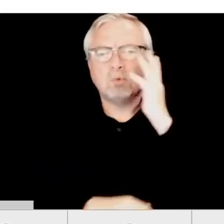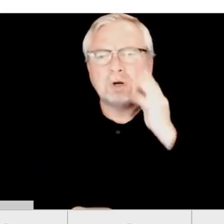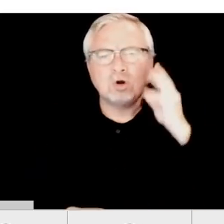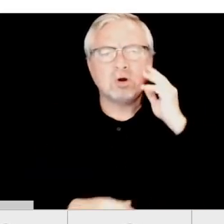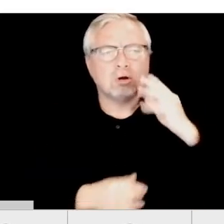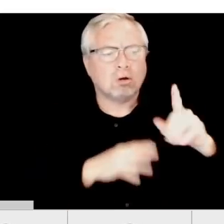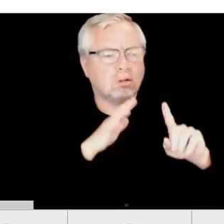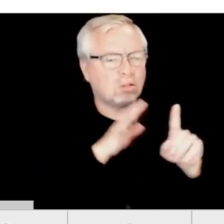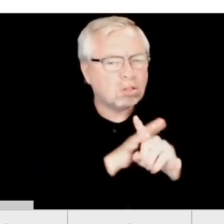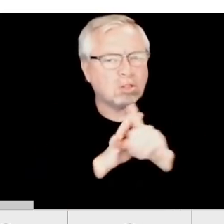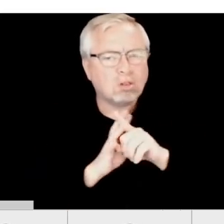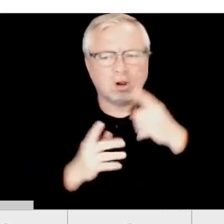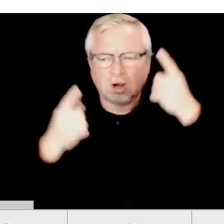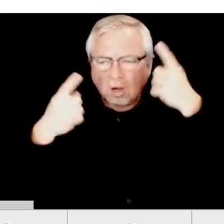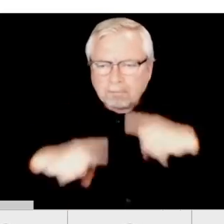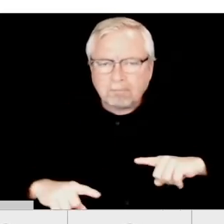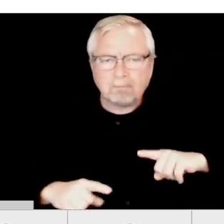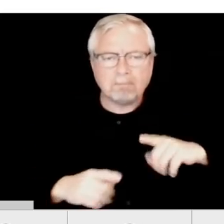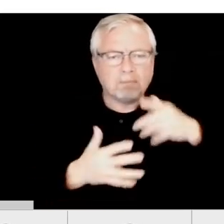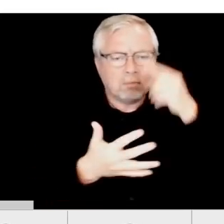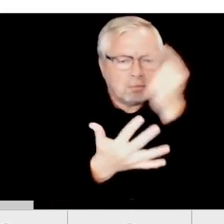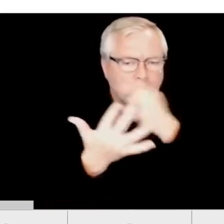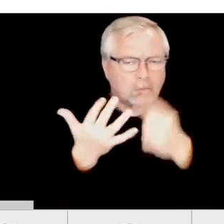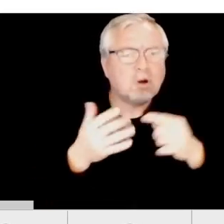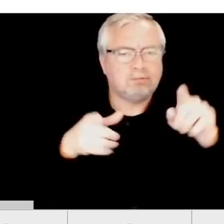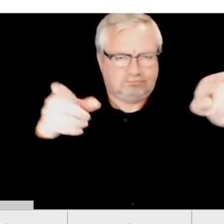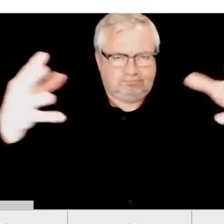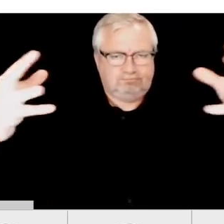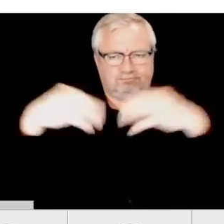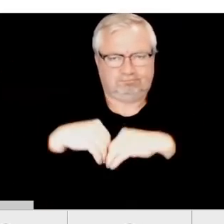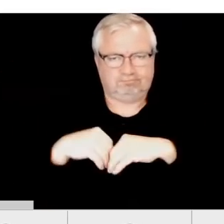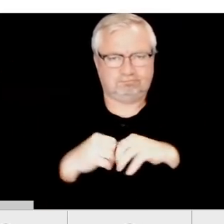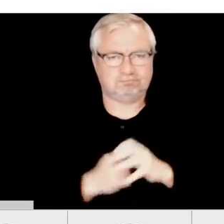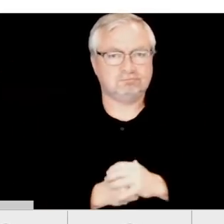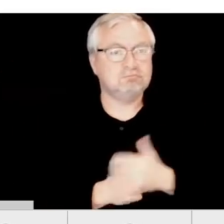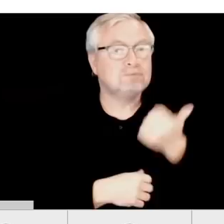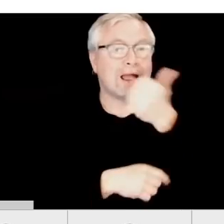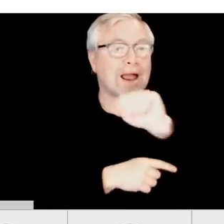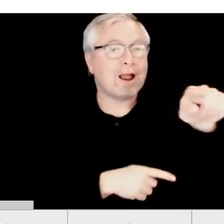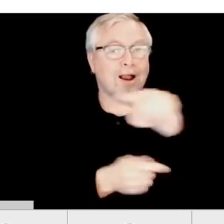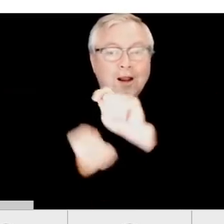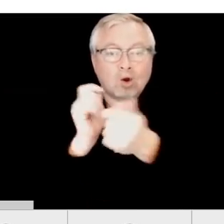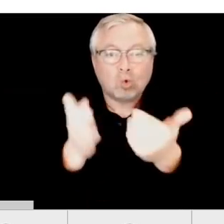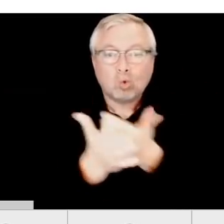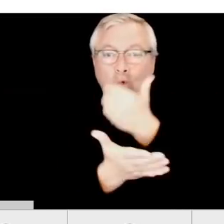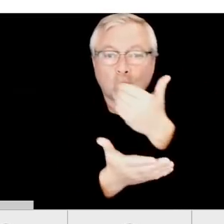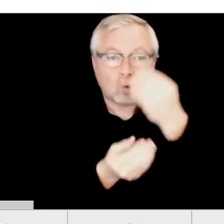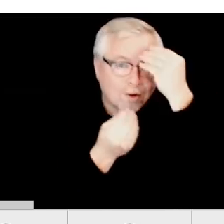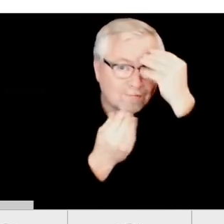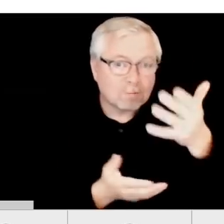So the updates take into account our growing understanding of transmission in outcomes.